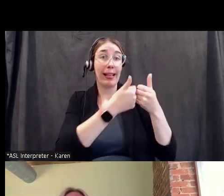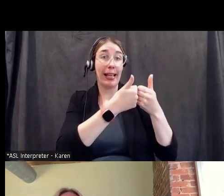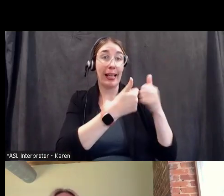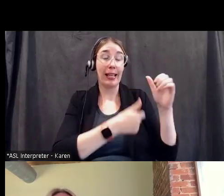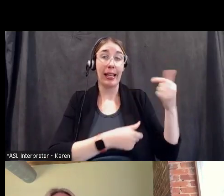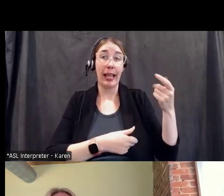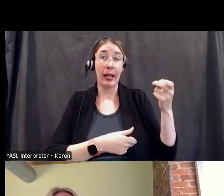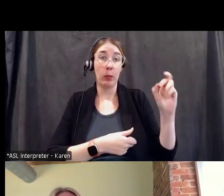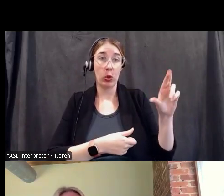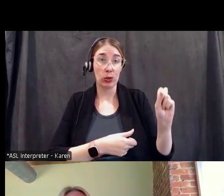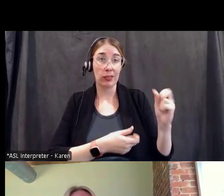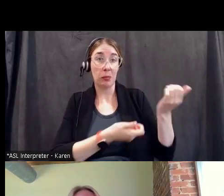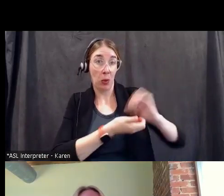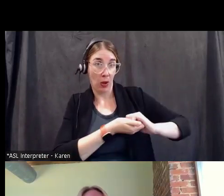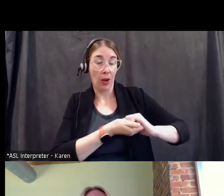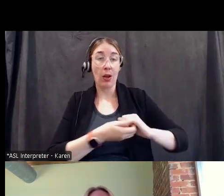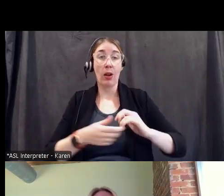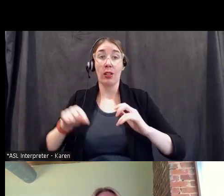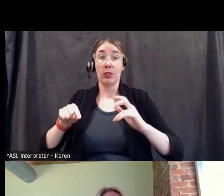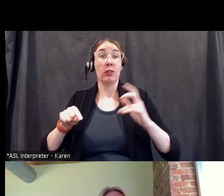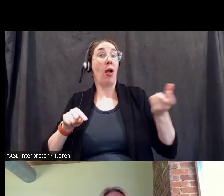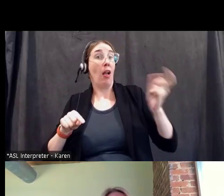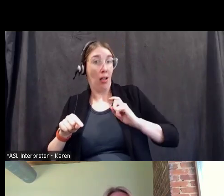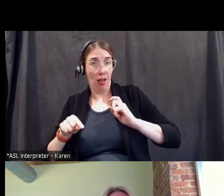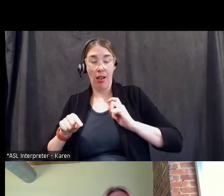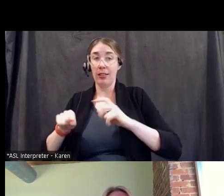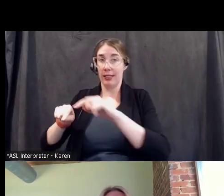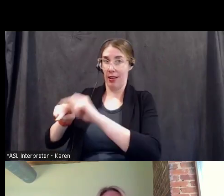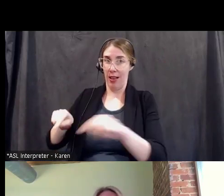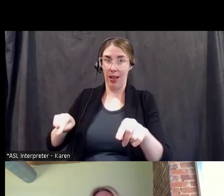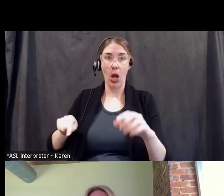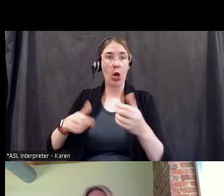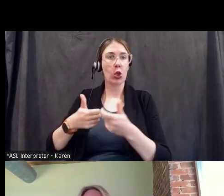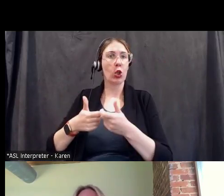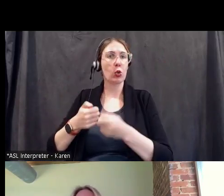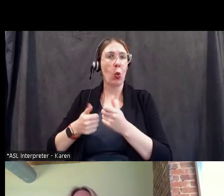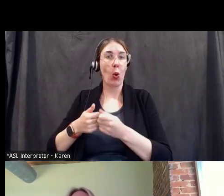and have people loan out these devices, these controllers to see if they work for them,